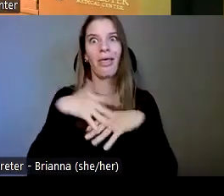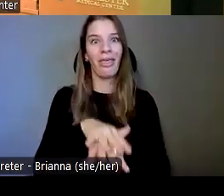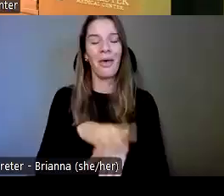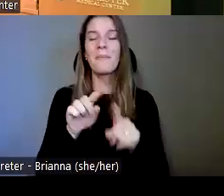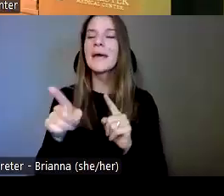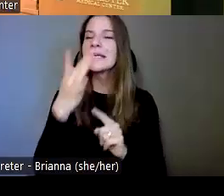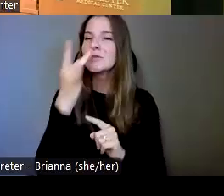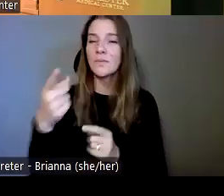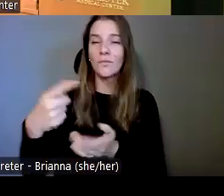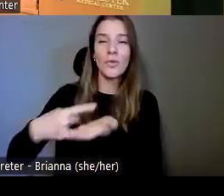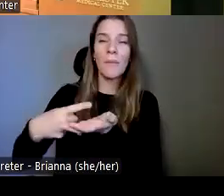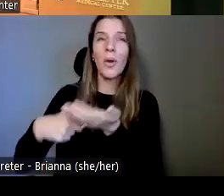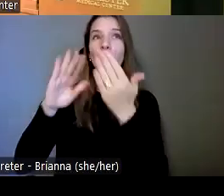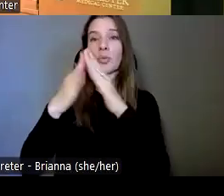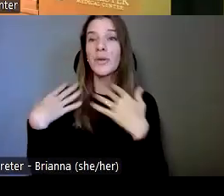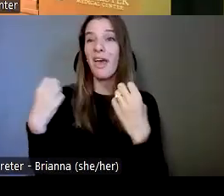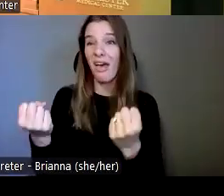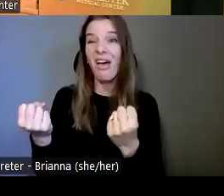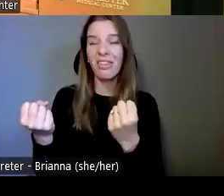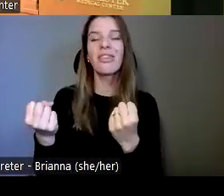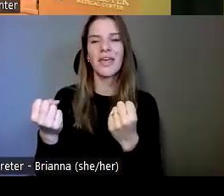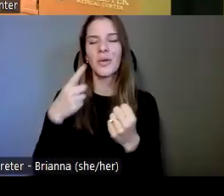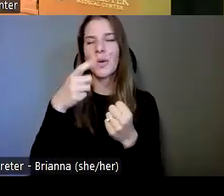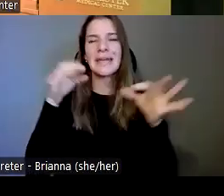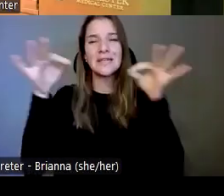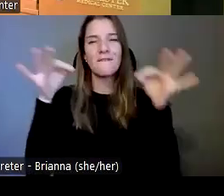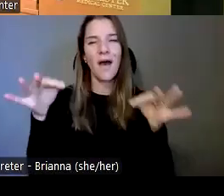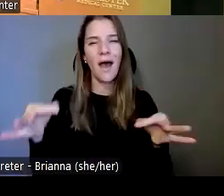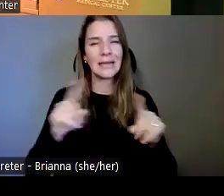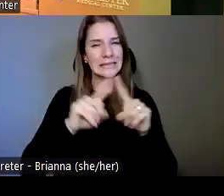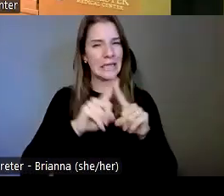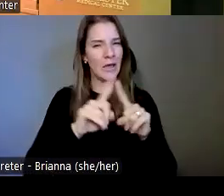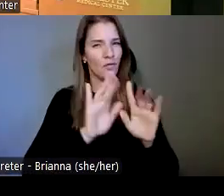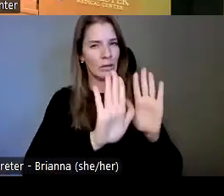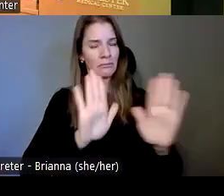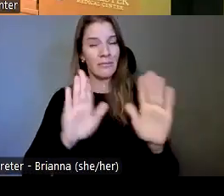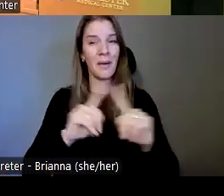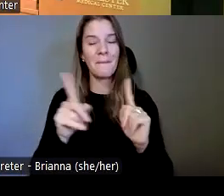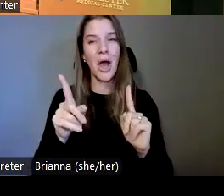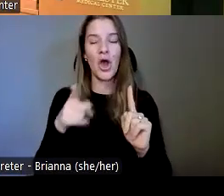health. You can define it in so many different ways, but you can almost not define it's almost